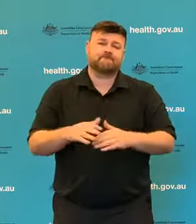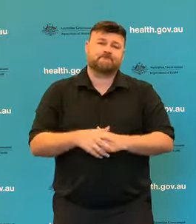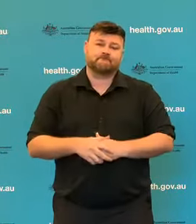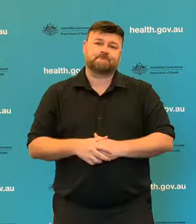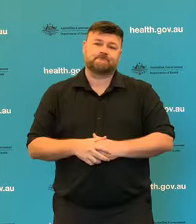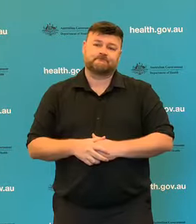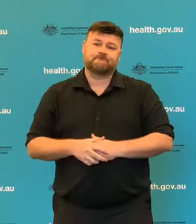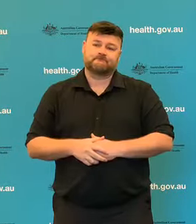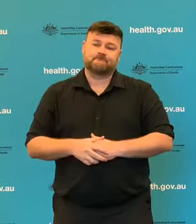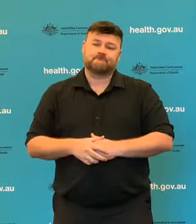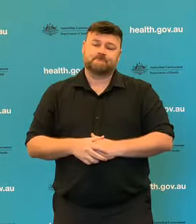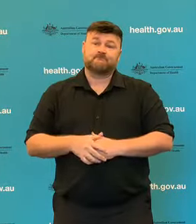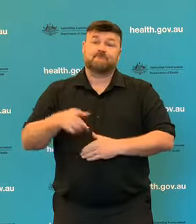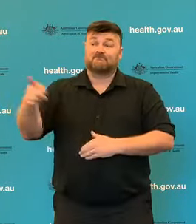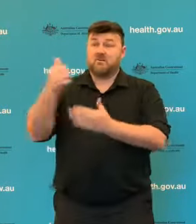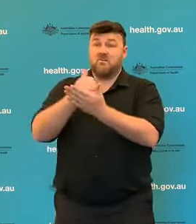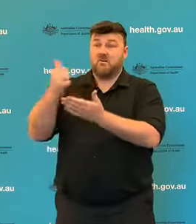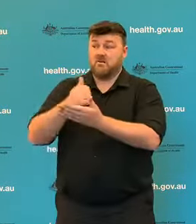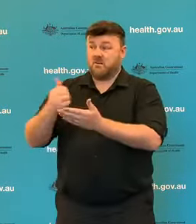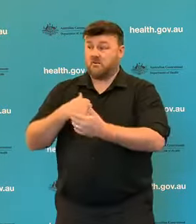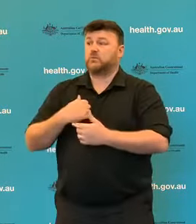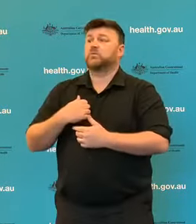figures show us the serious impact of the second